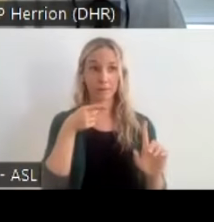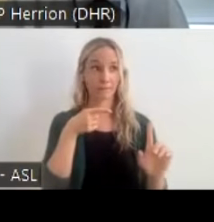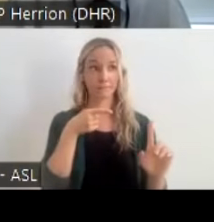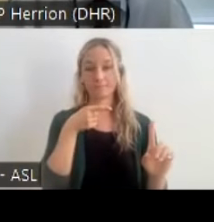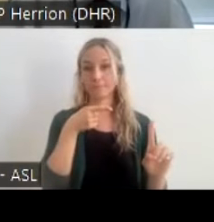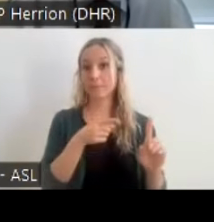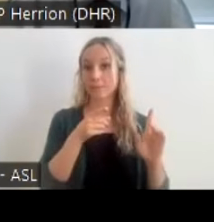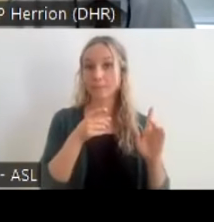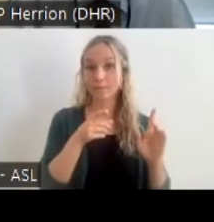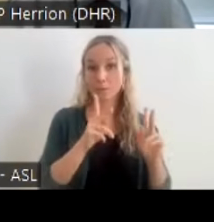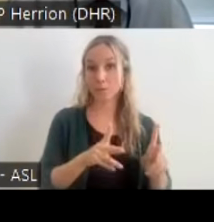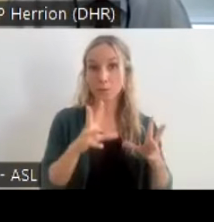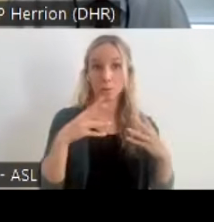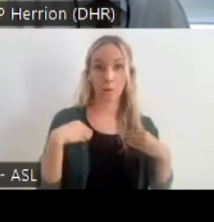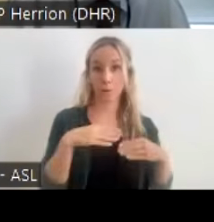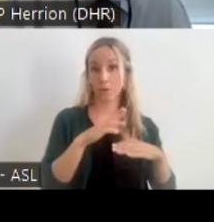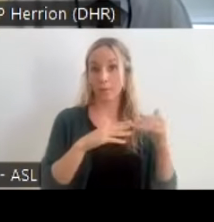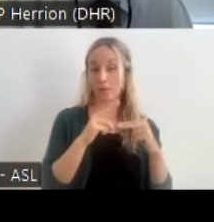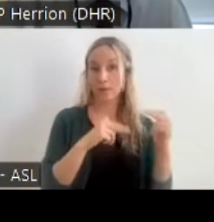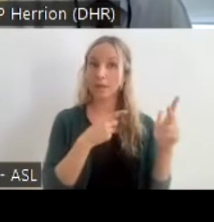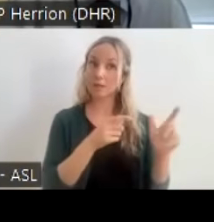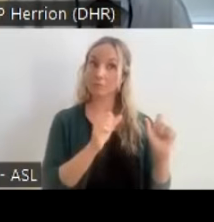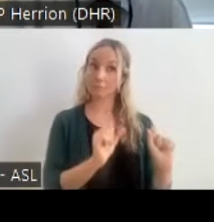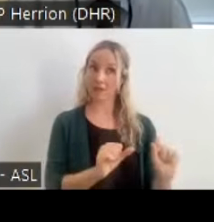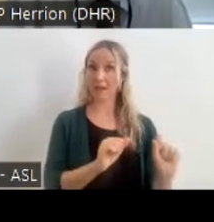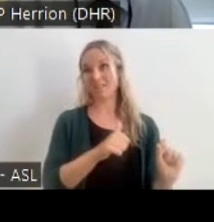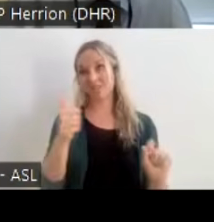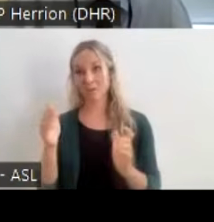example, you may have some larger, more successful